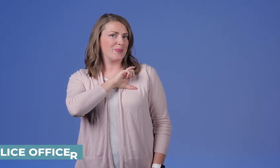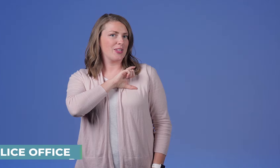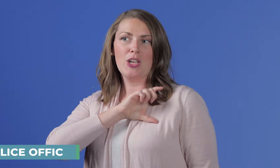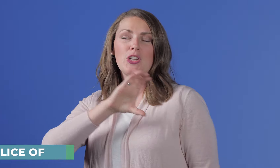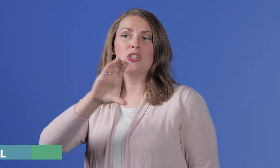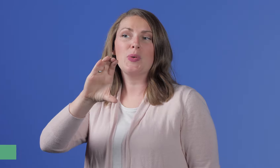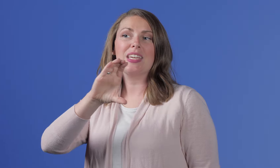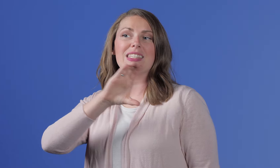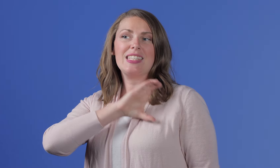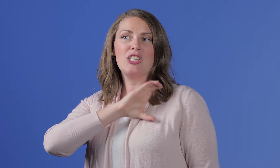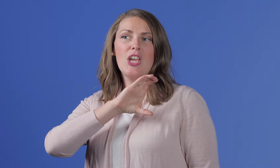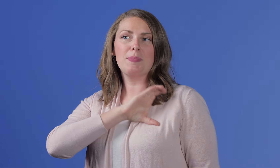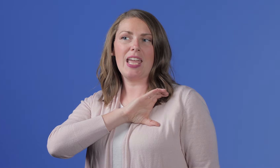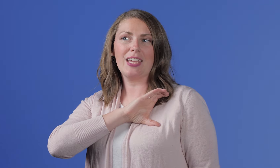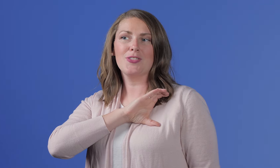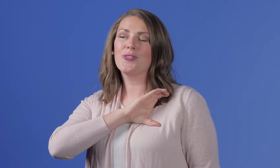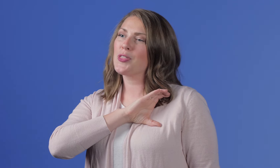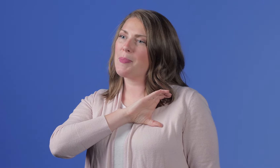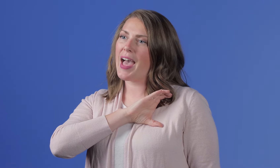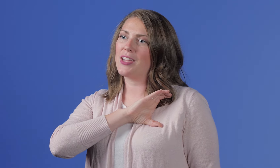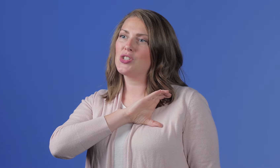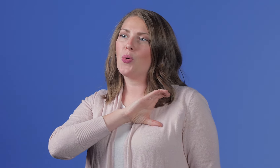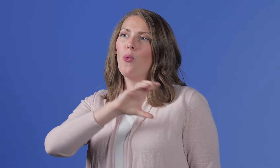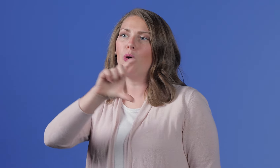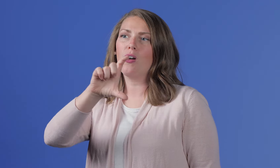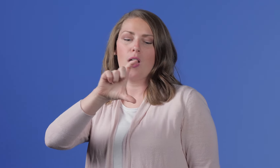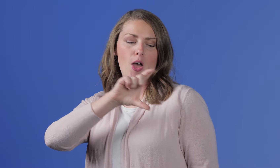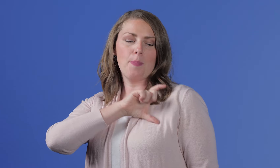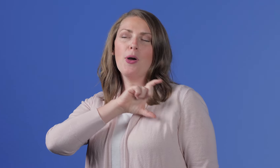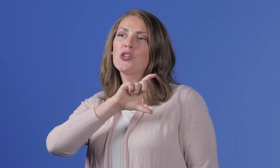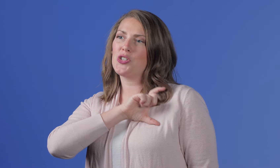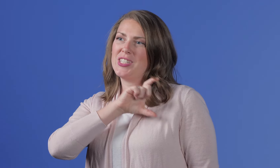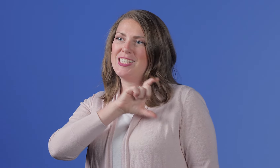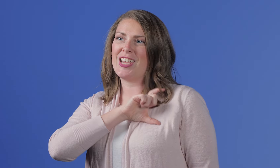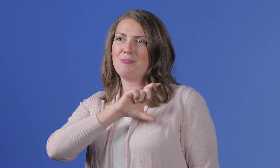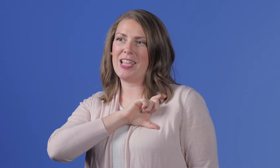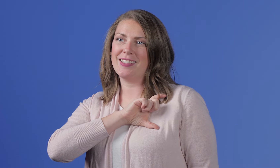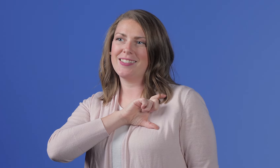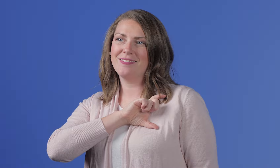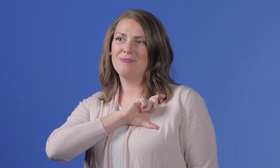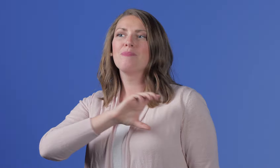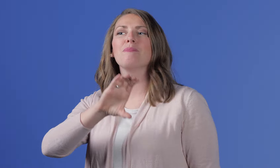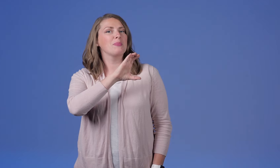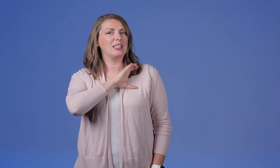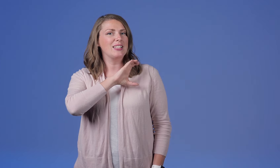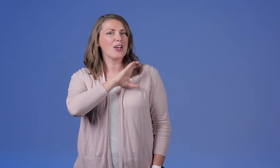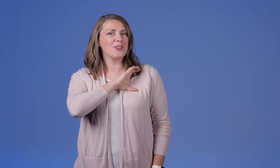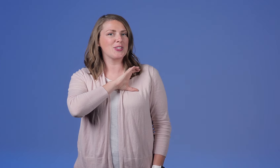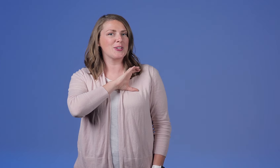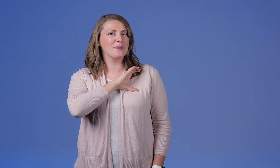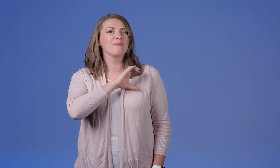You're doing a C-shaped hand for the badge or a partial C shaped hand. Police officer.